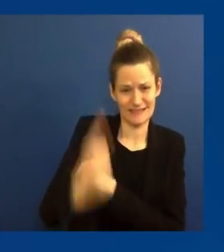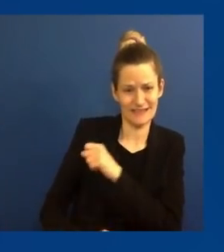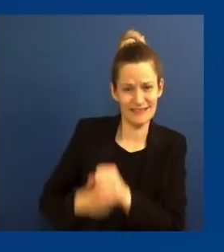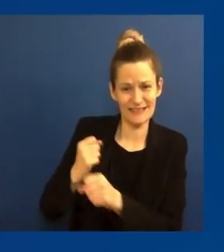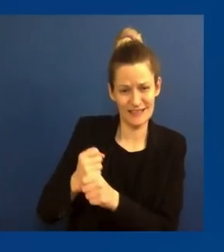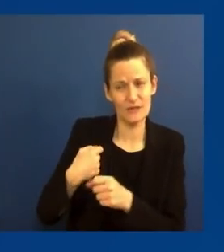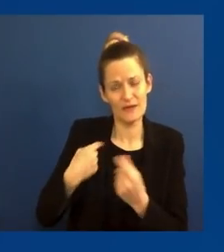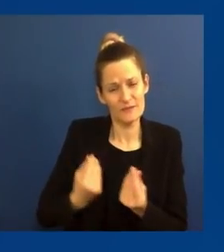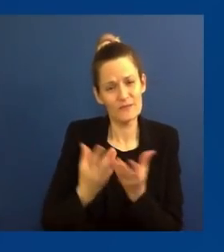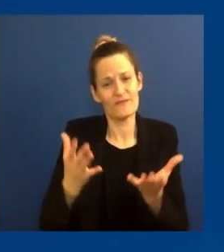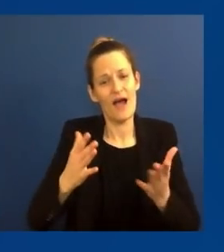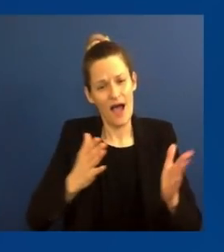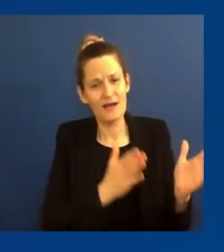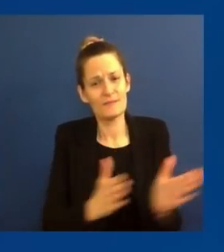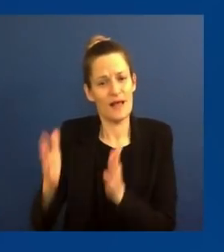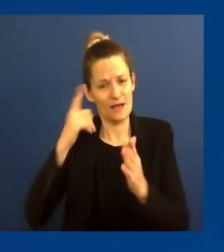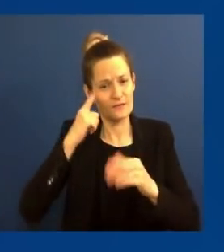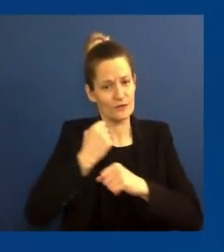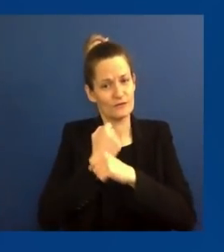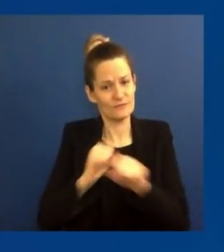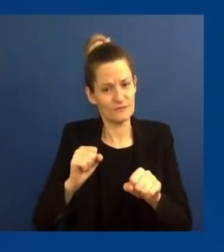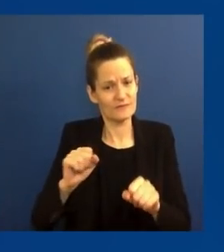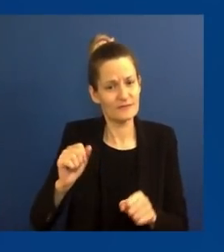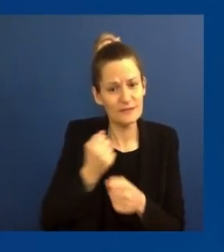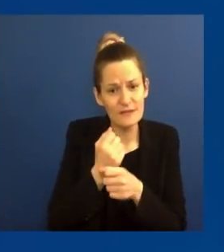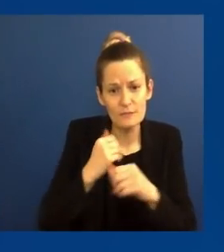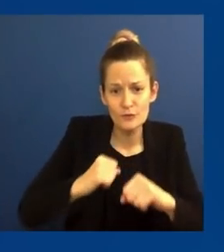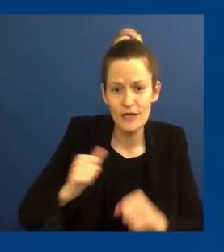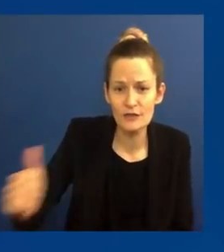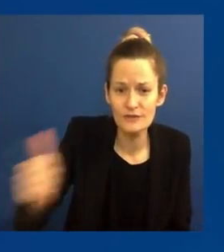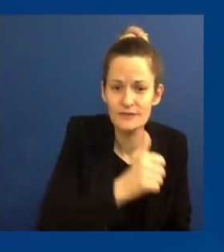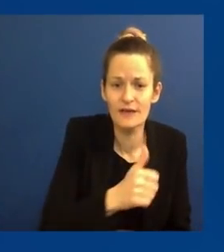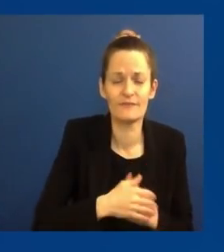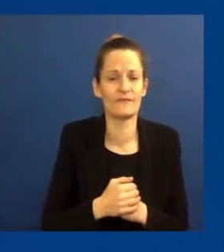vaccines, boosters, tests, masks, and treatments.